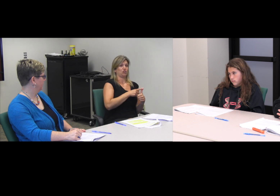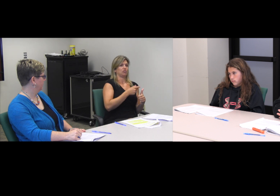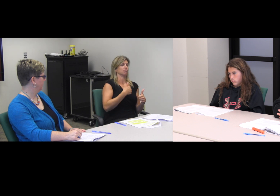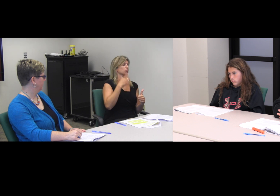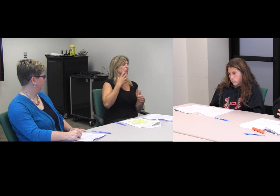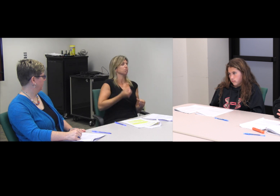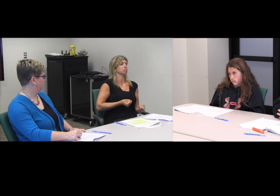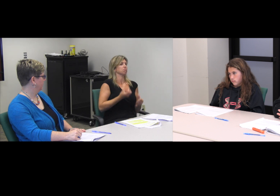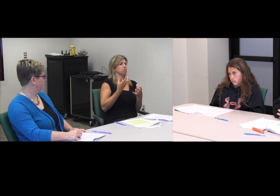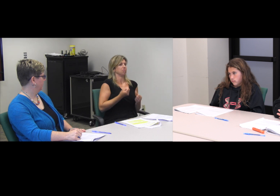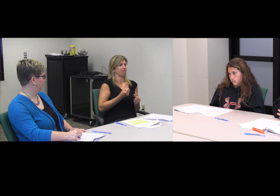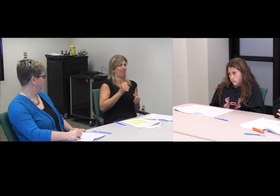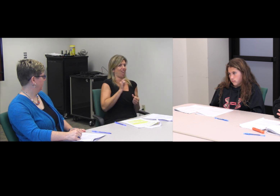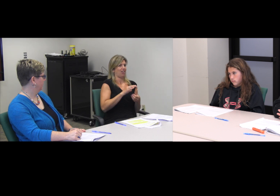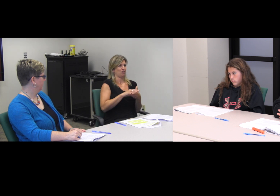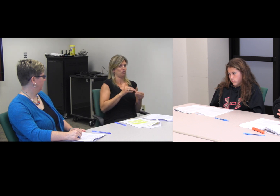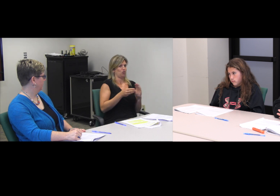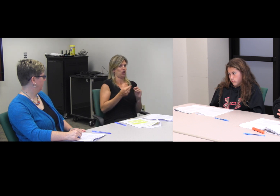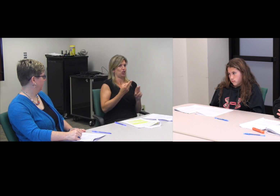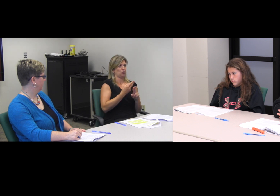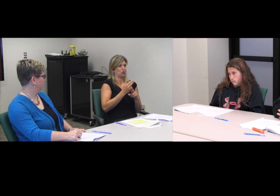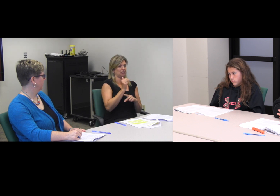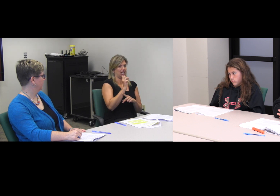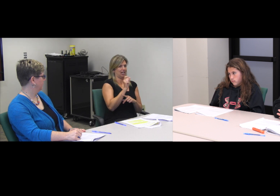First, we will sign a story using ASL,